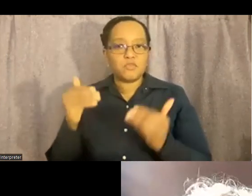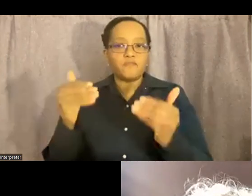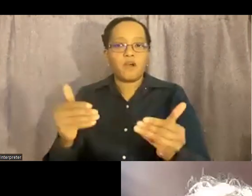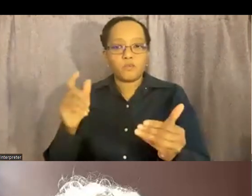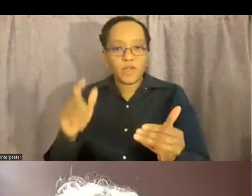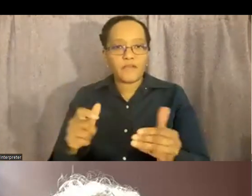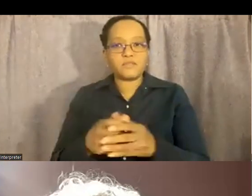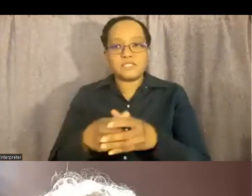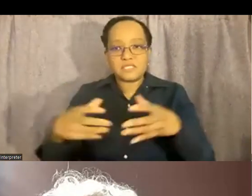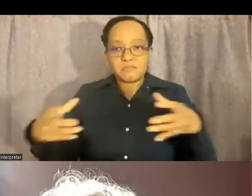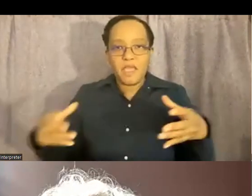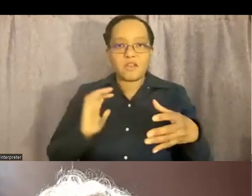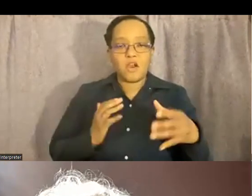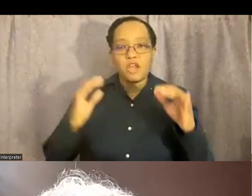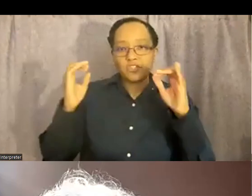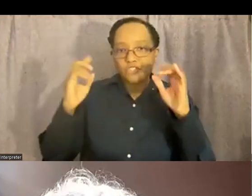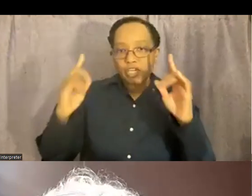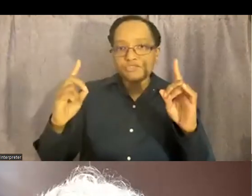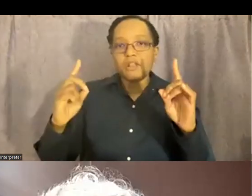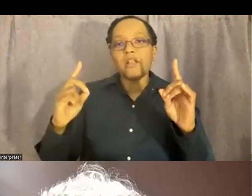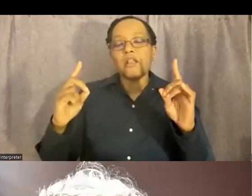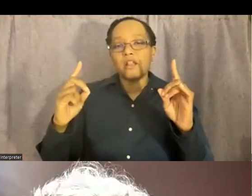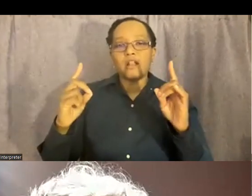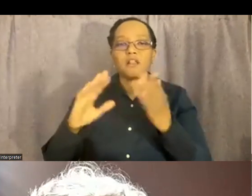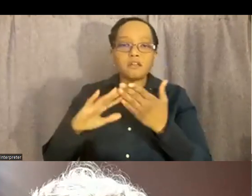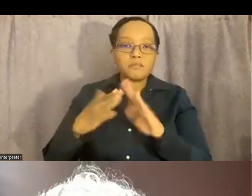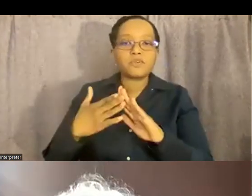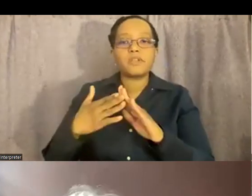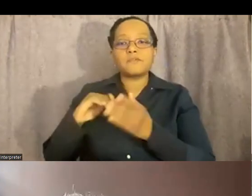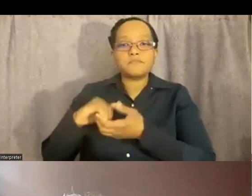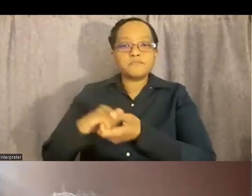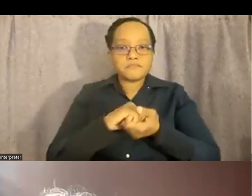expanded educational community solidarity.